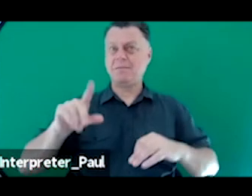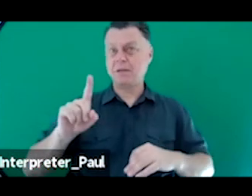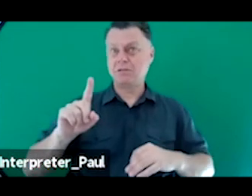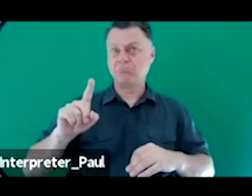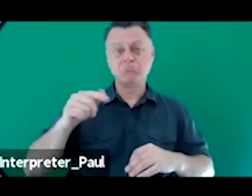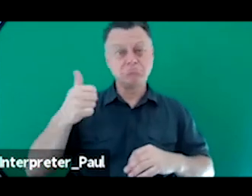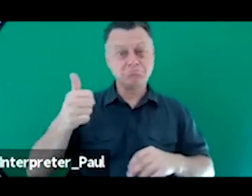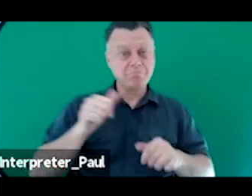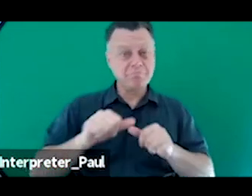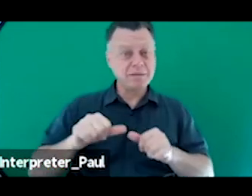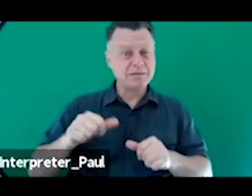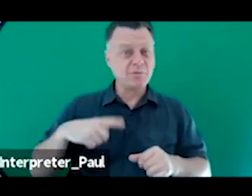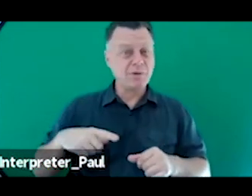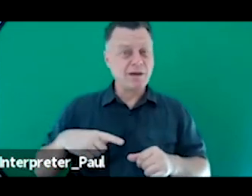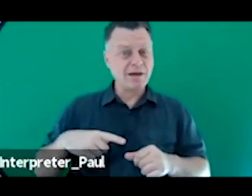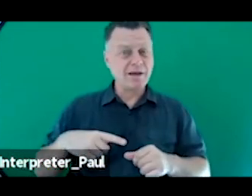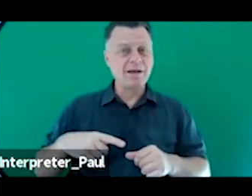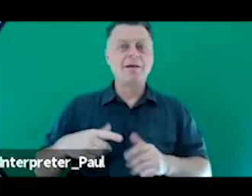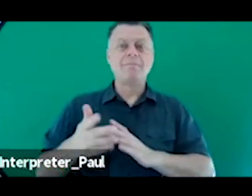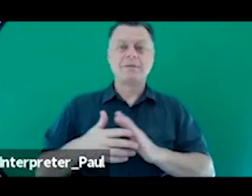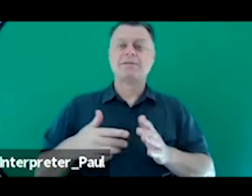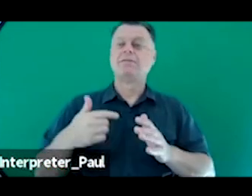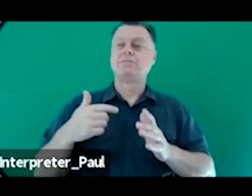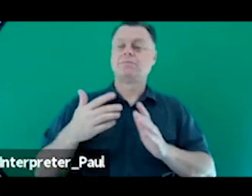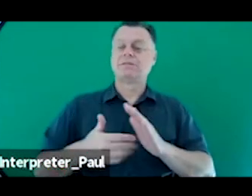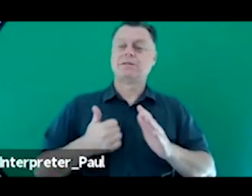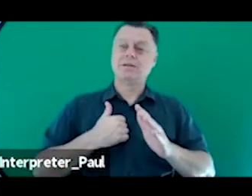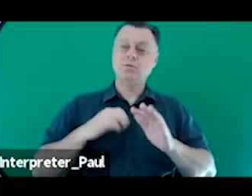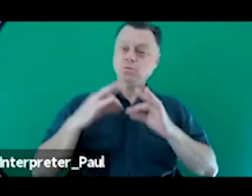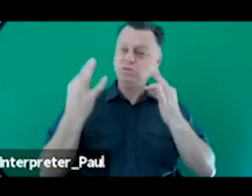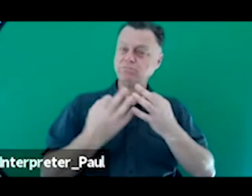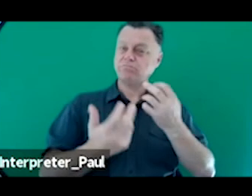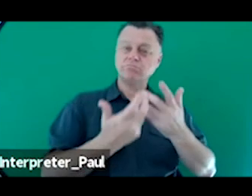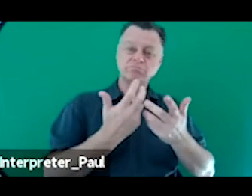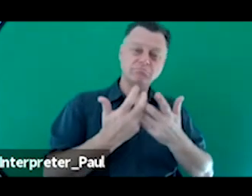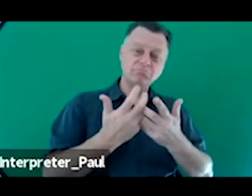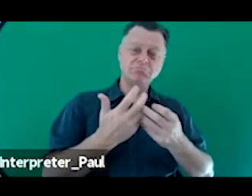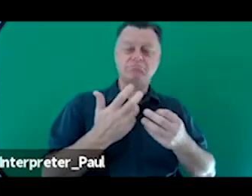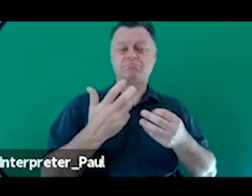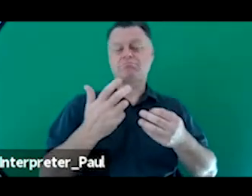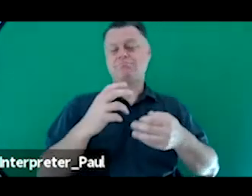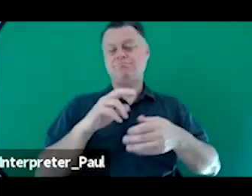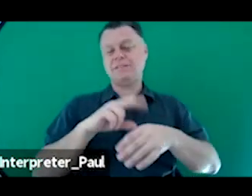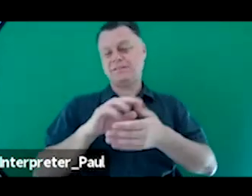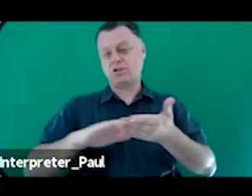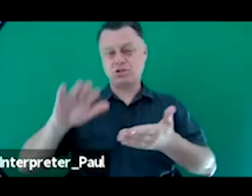It means that we are more welcoming to a wider variety of people from more various backgrounds.